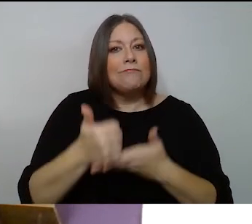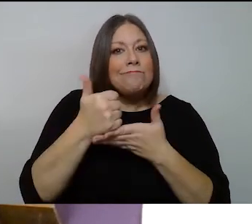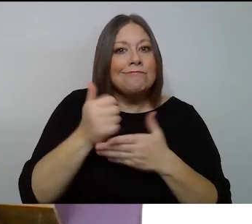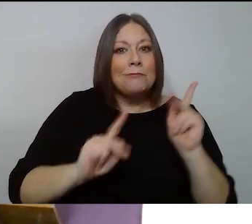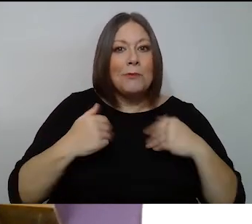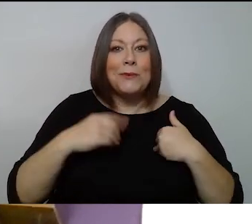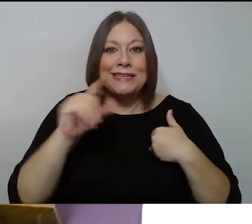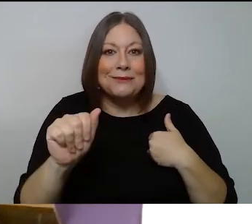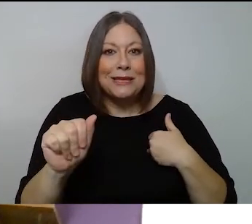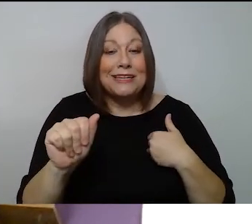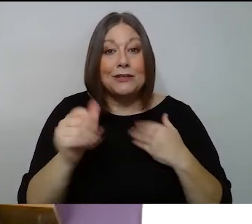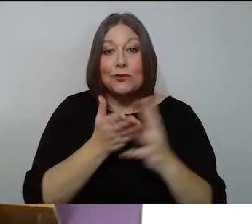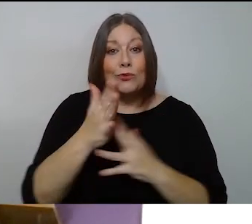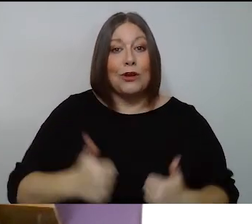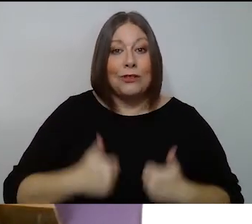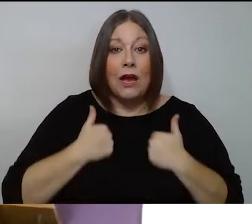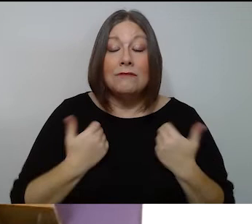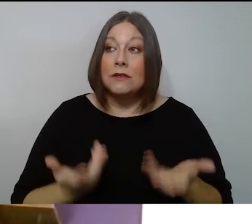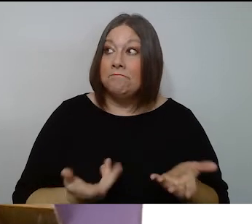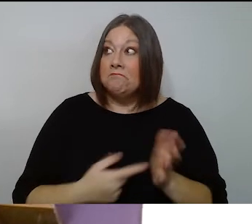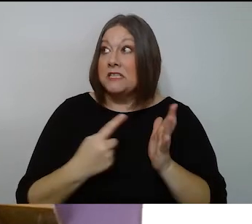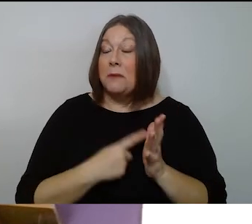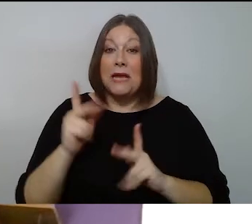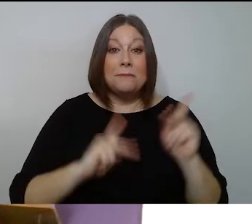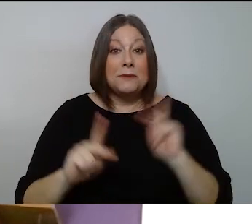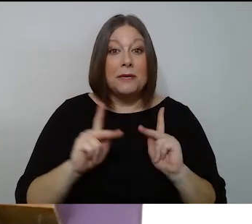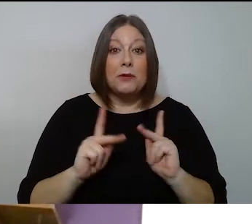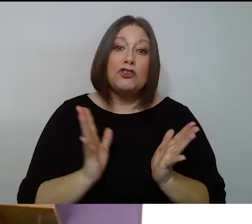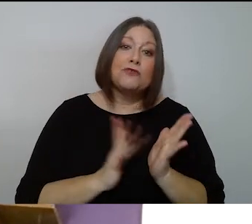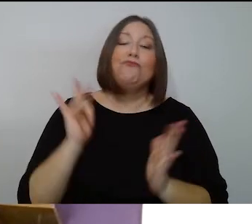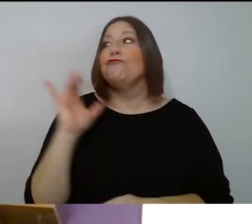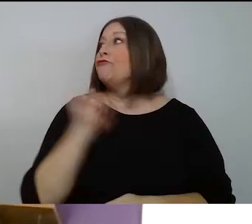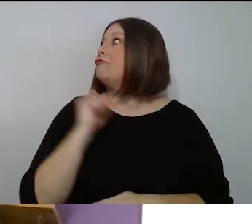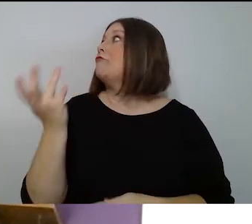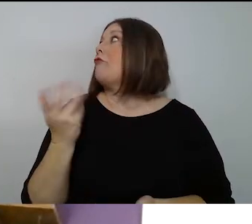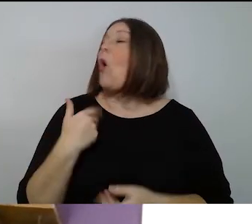with navigating life. Sometimes people take for granted the simplicity of being able to